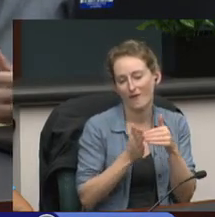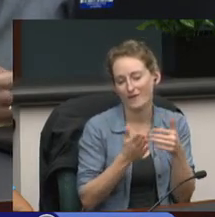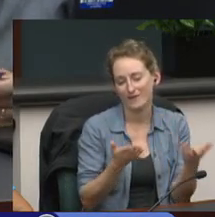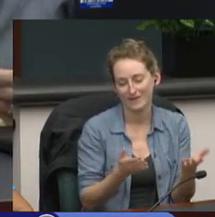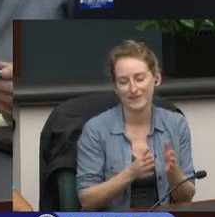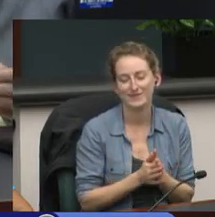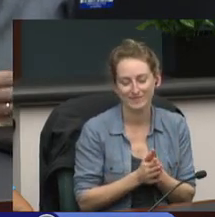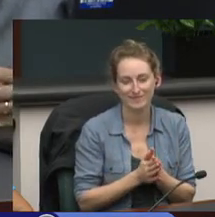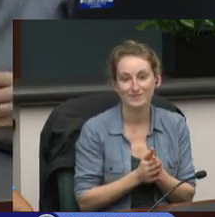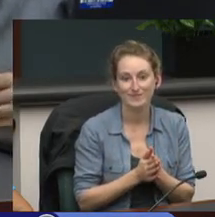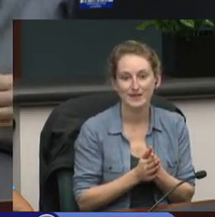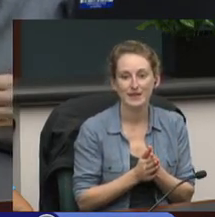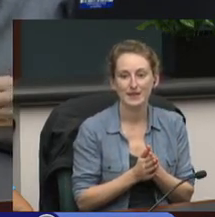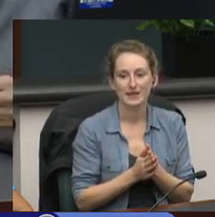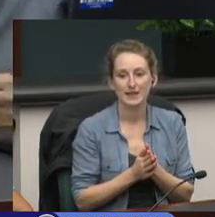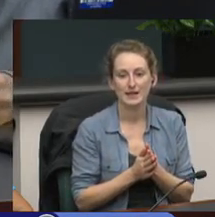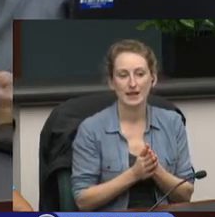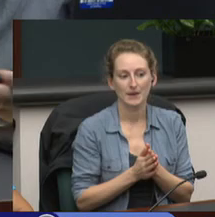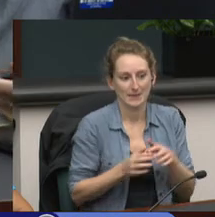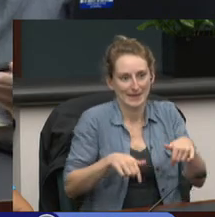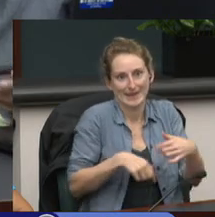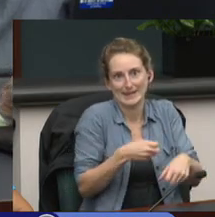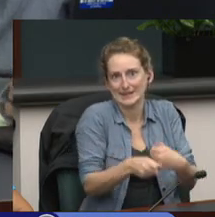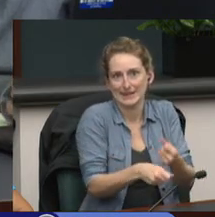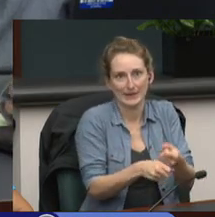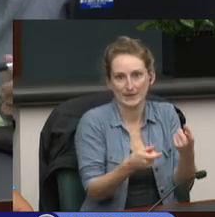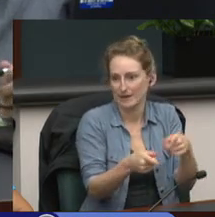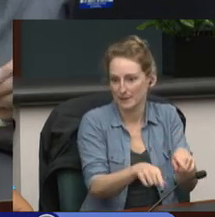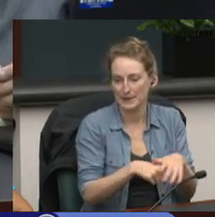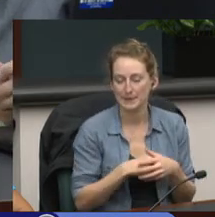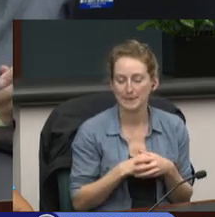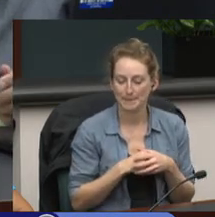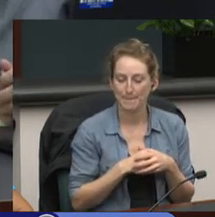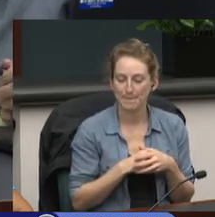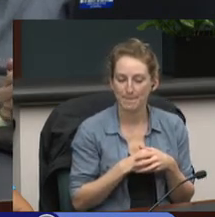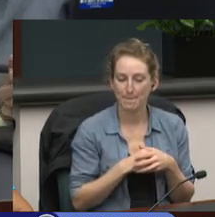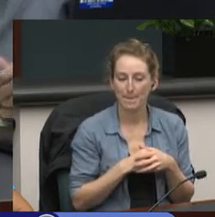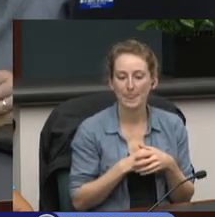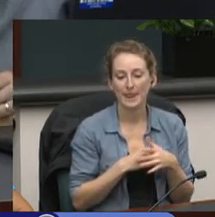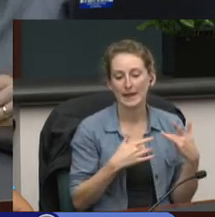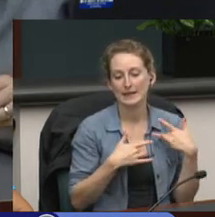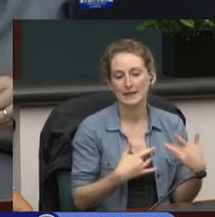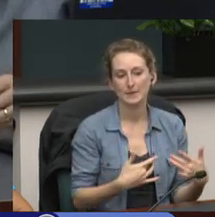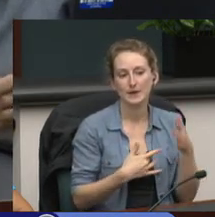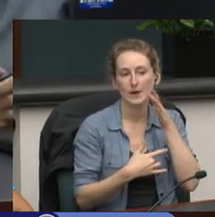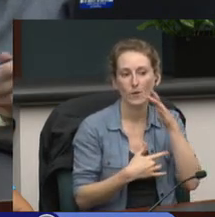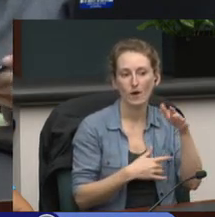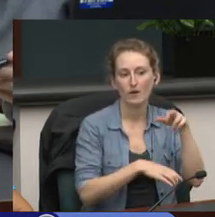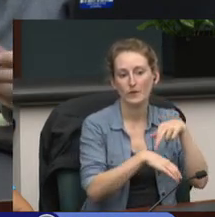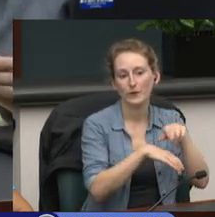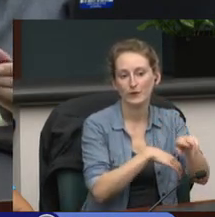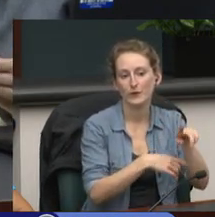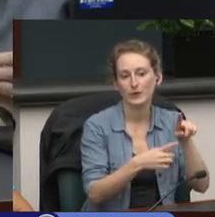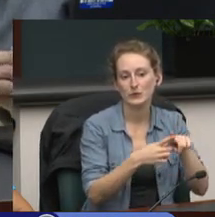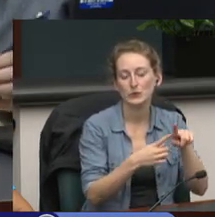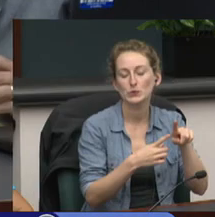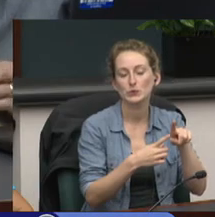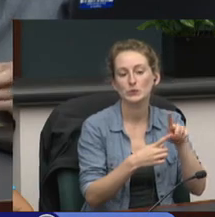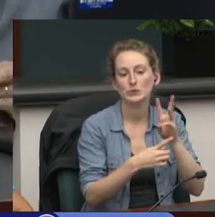mean we've had probably a few this year and that typically goes to the drainage engineer for the city who works at City Bloomington utilities my understanding